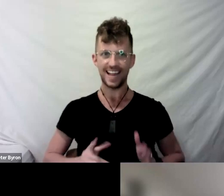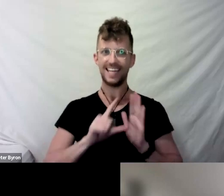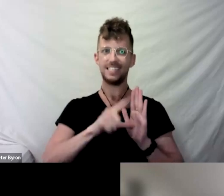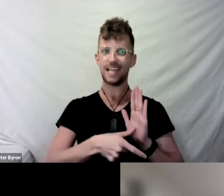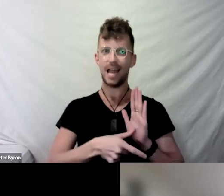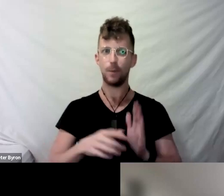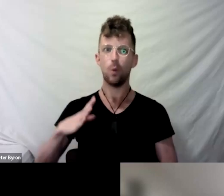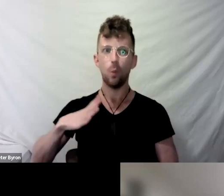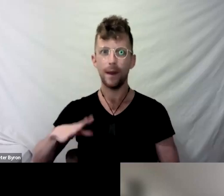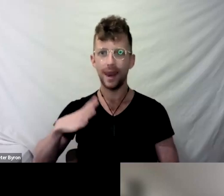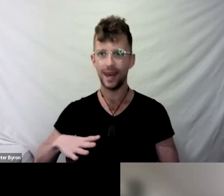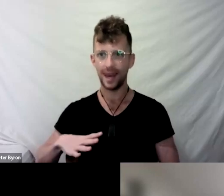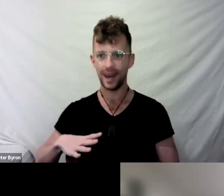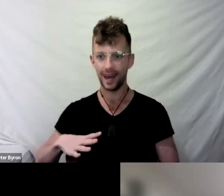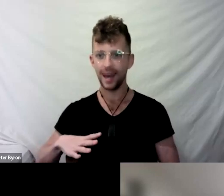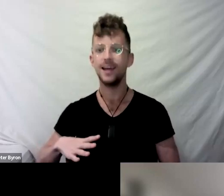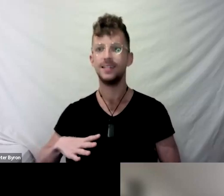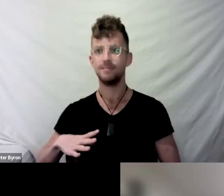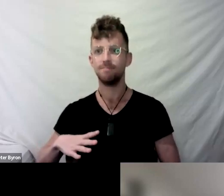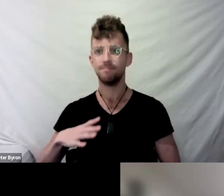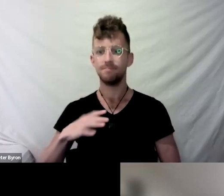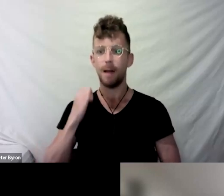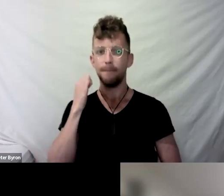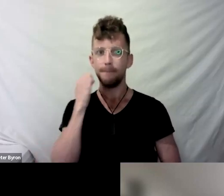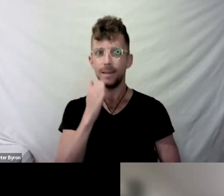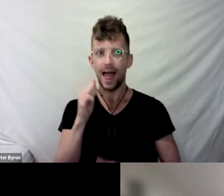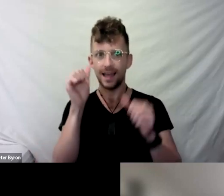I am wearing black glasses and a blue,